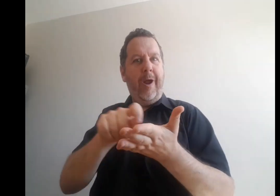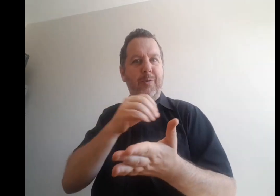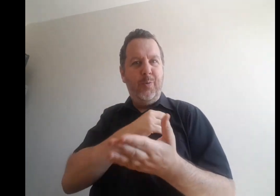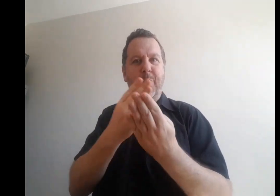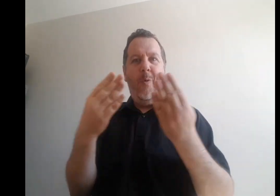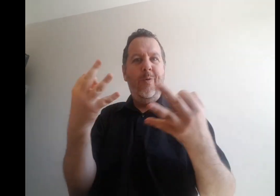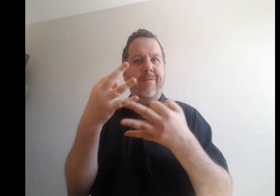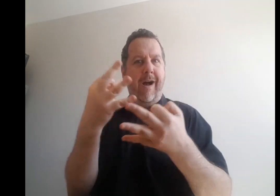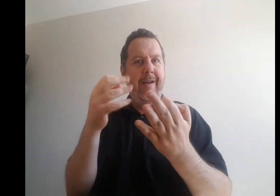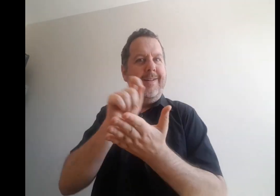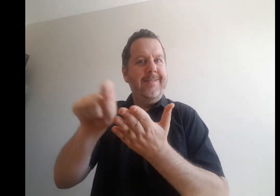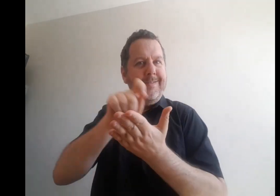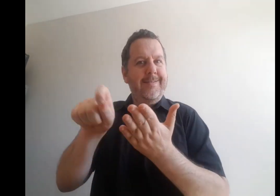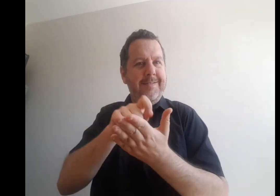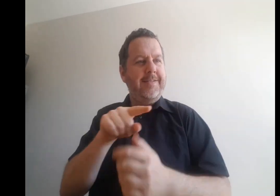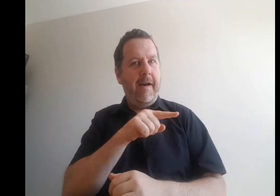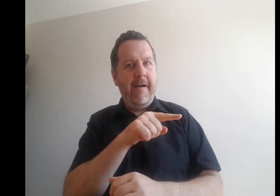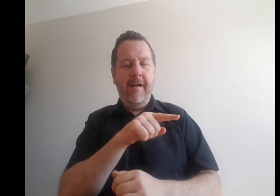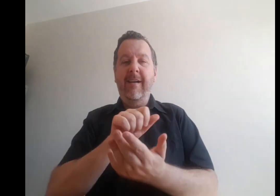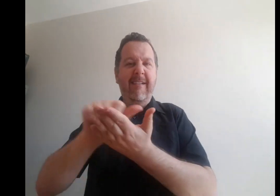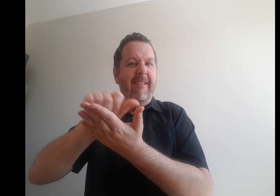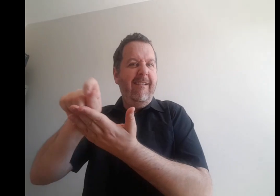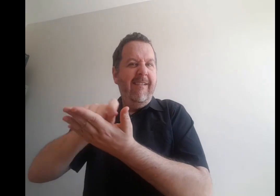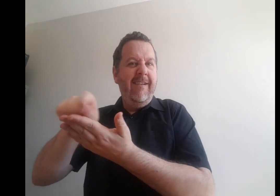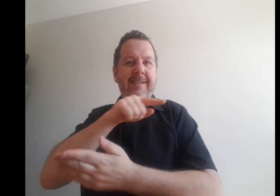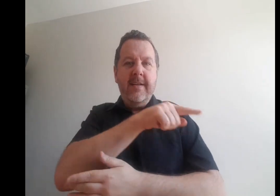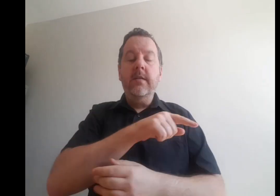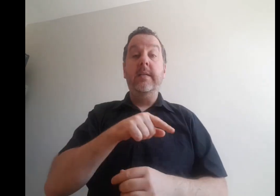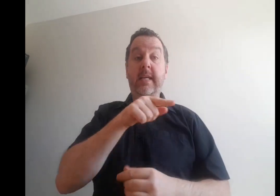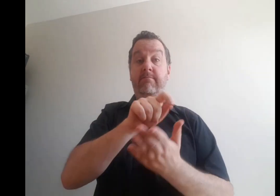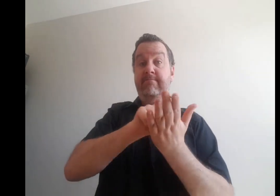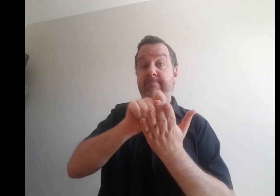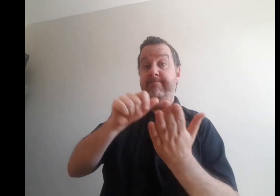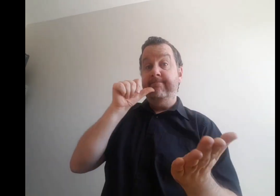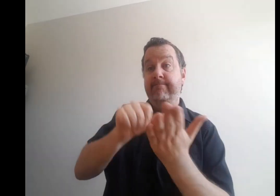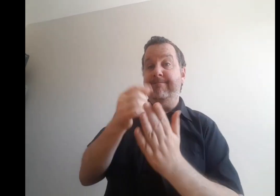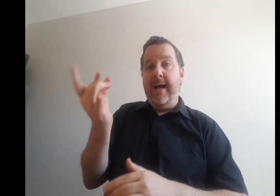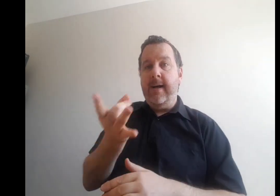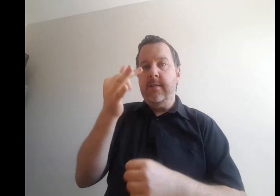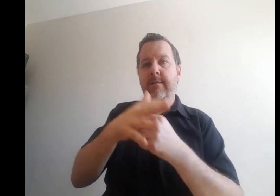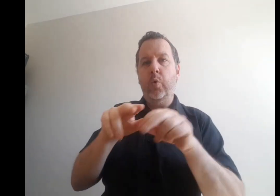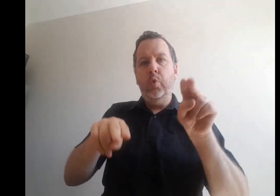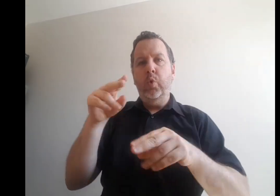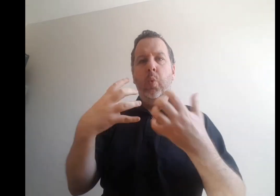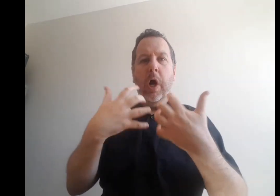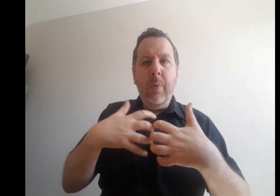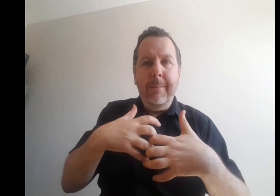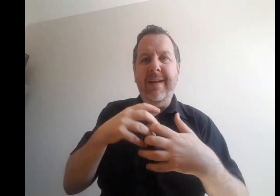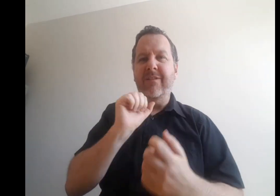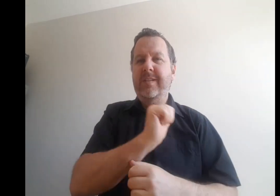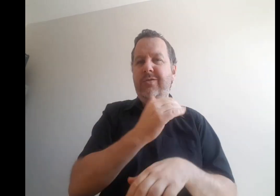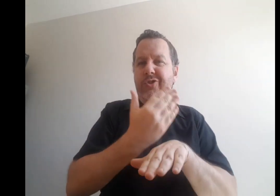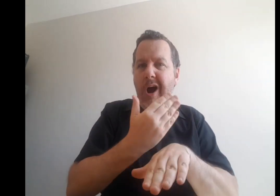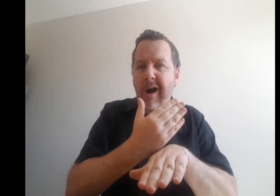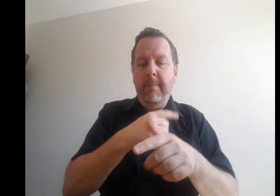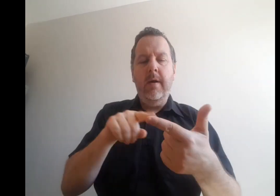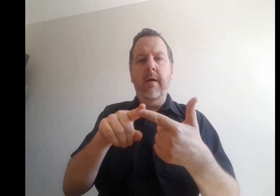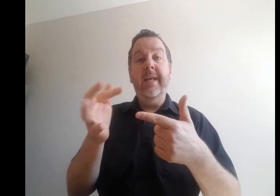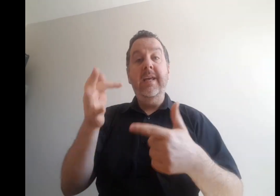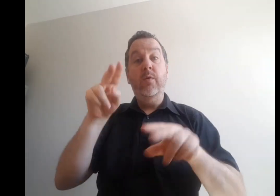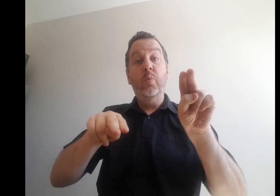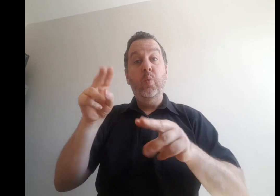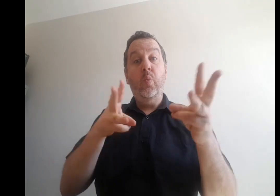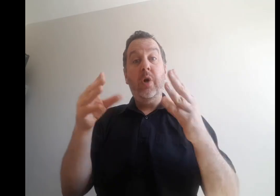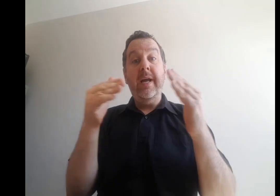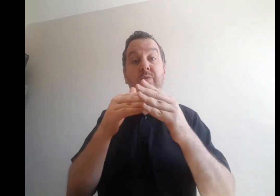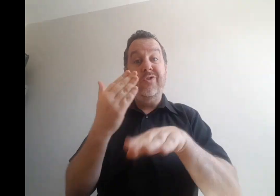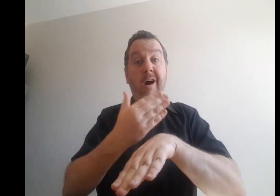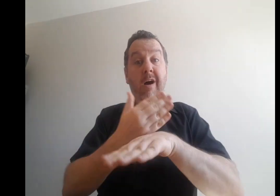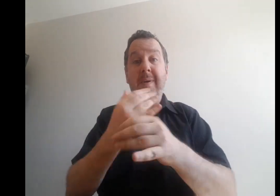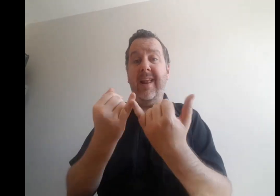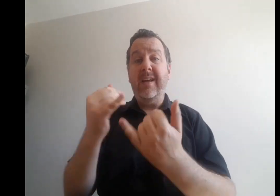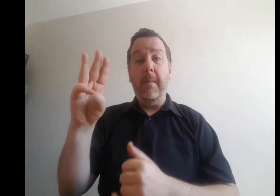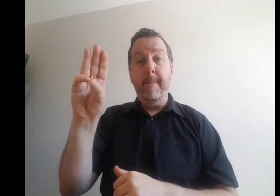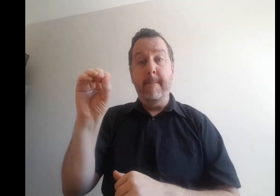He wrote requesting equipment for his job, and applied for workhouse staff positions, quite often